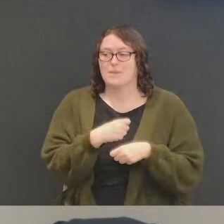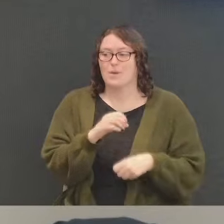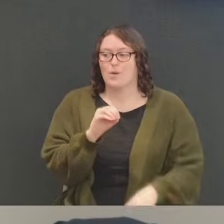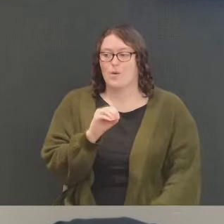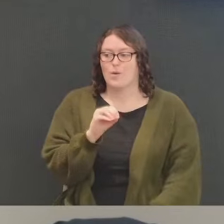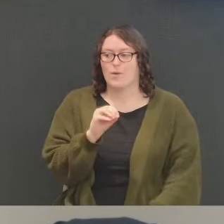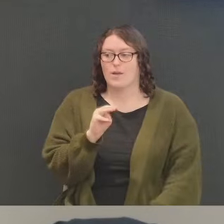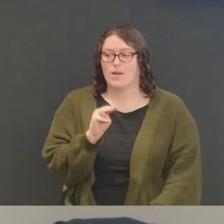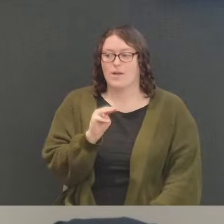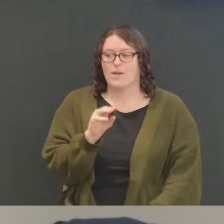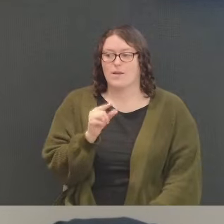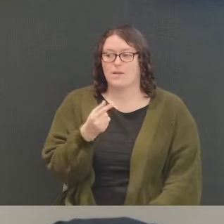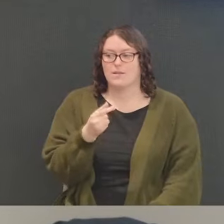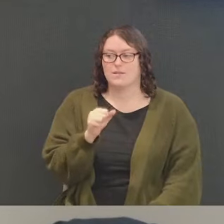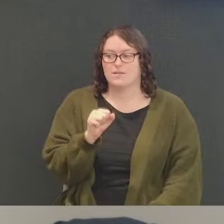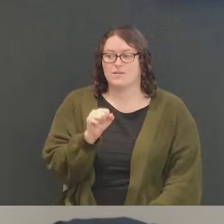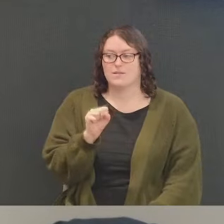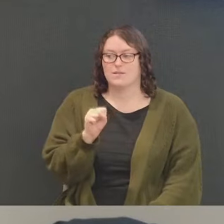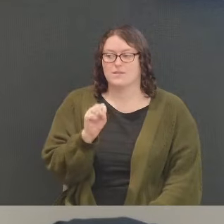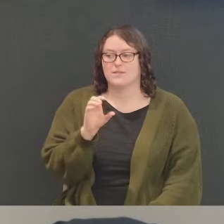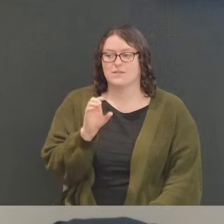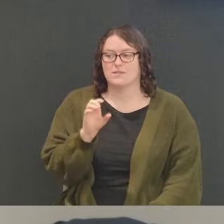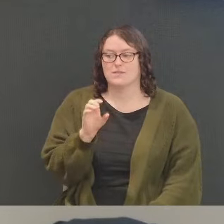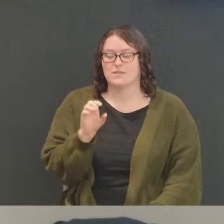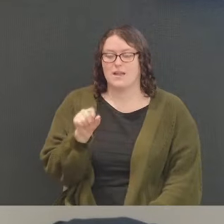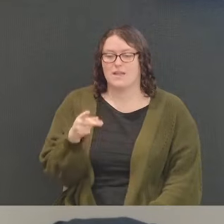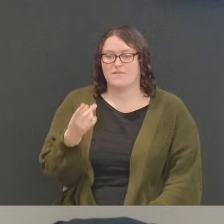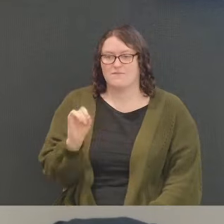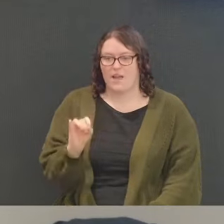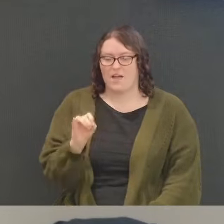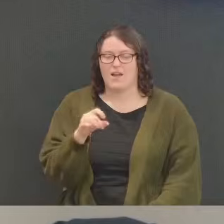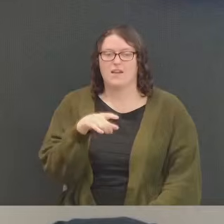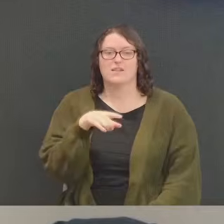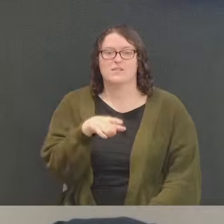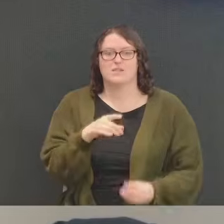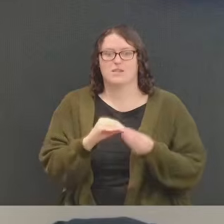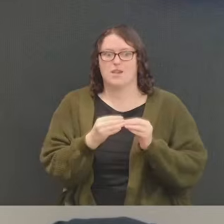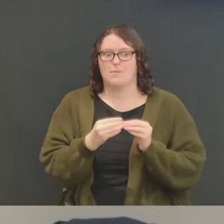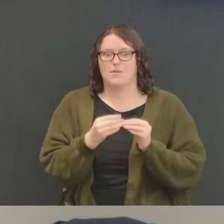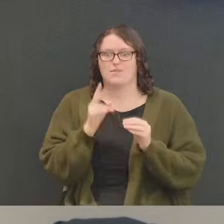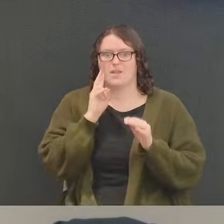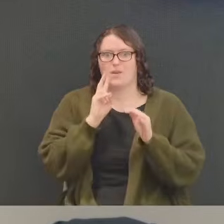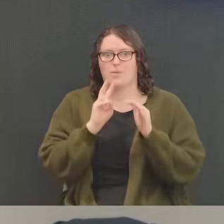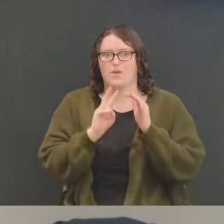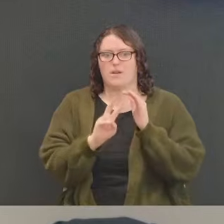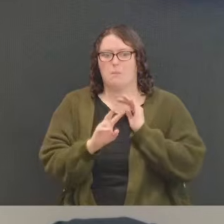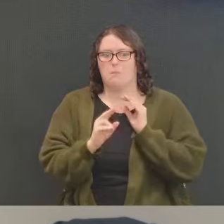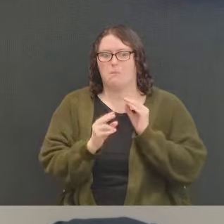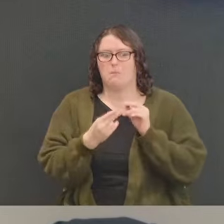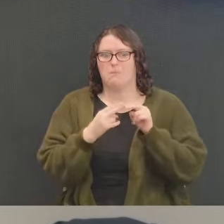$60 million by themselves. The numbers keep come going up as far as attendance. And